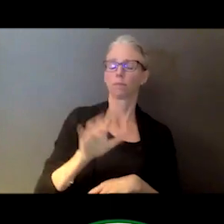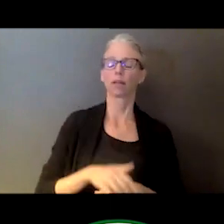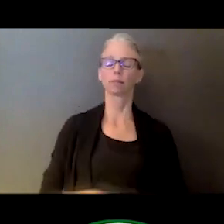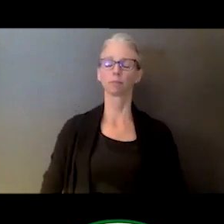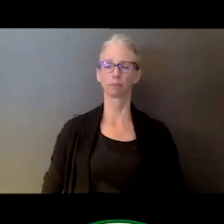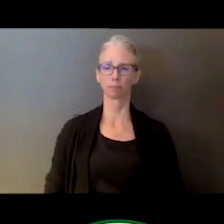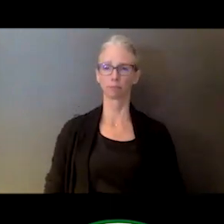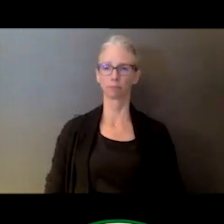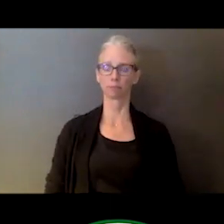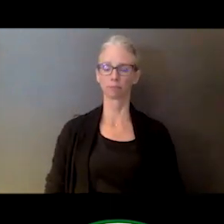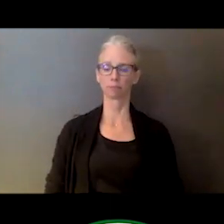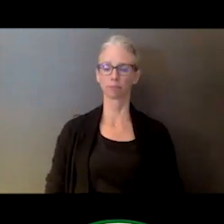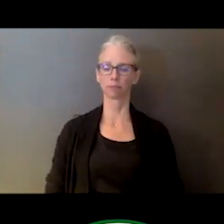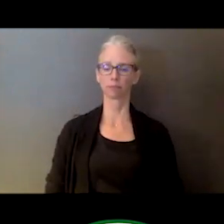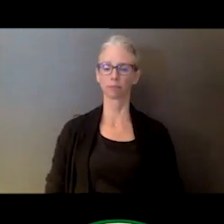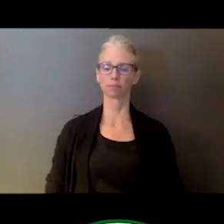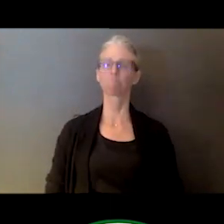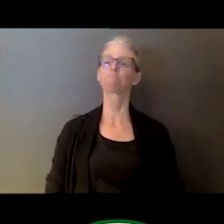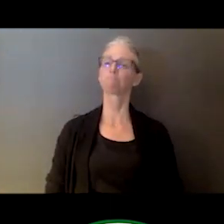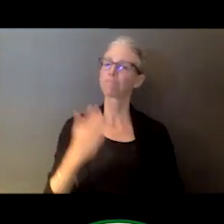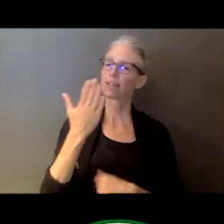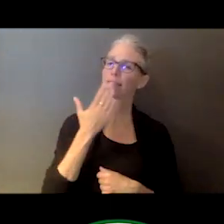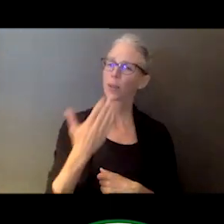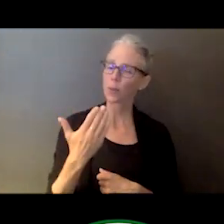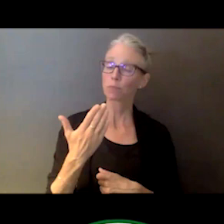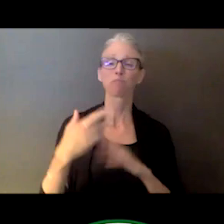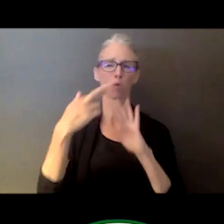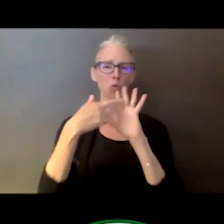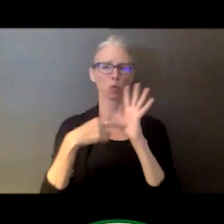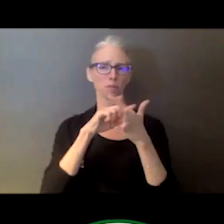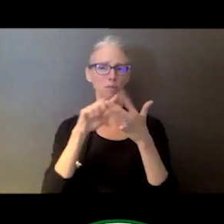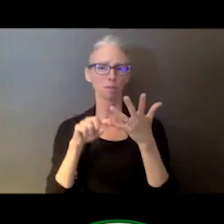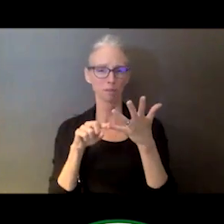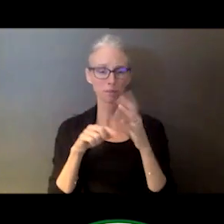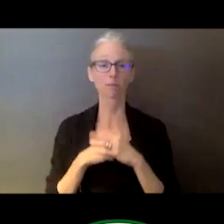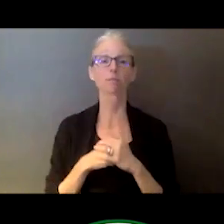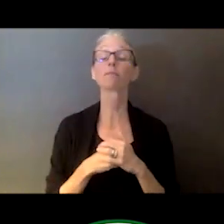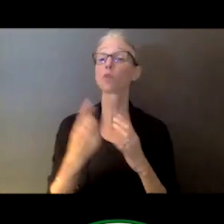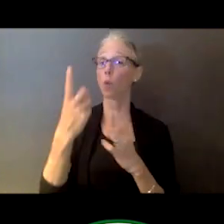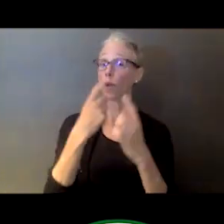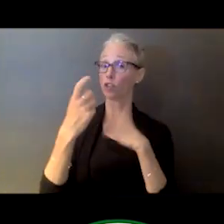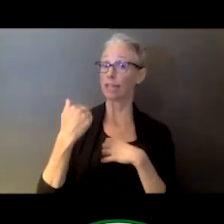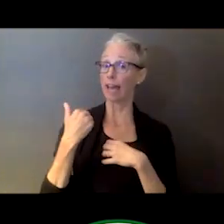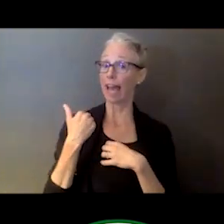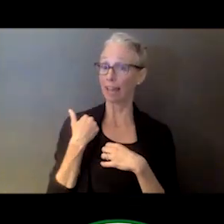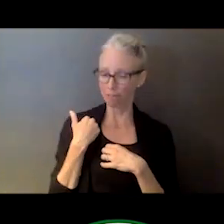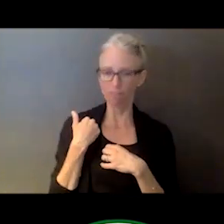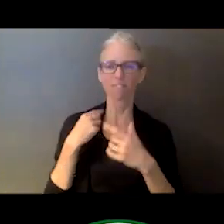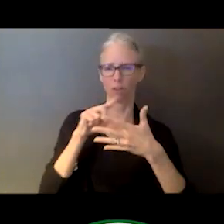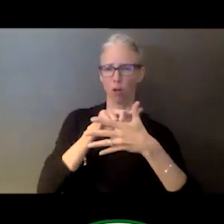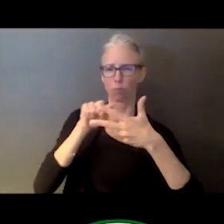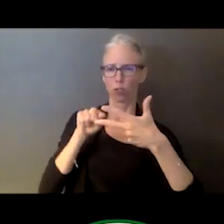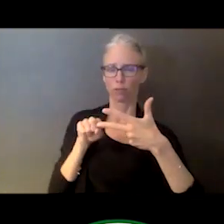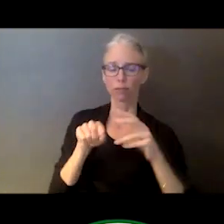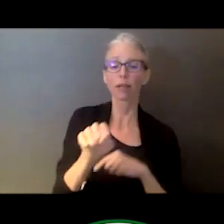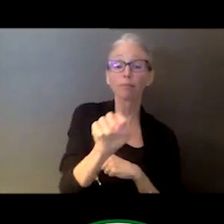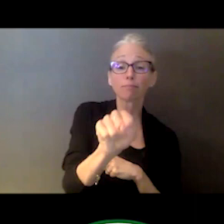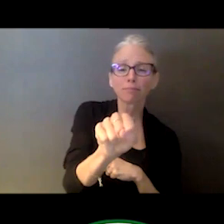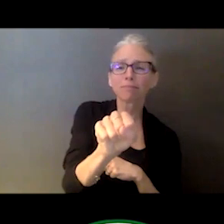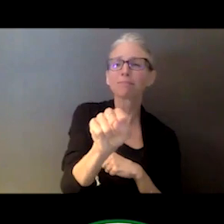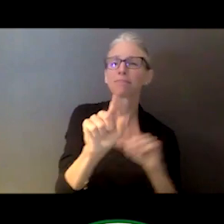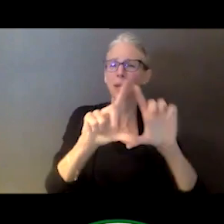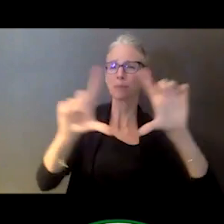Thank you. Some housekeeping. We invite attendees to submit questions. Using the Q&A feature found at the bottom of your screens.